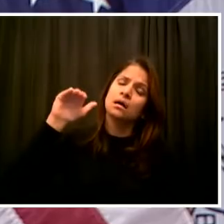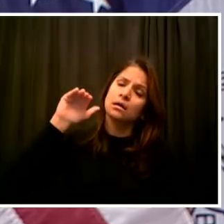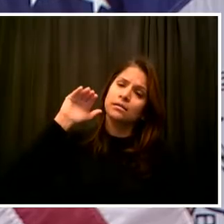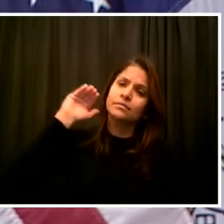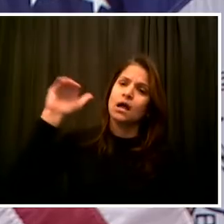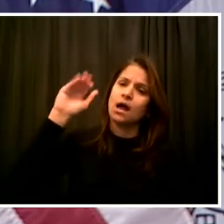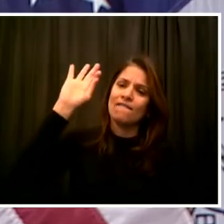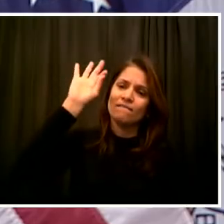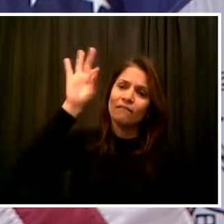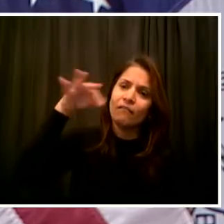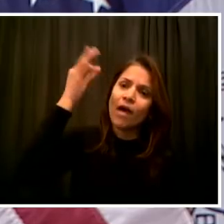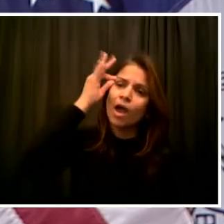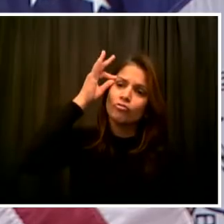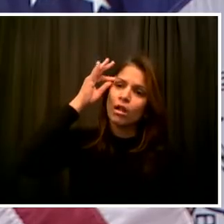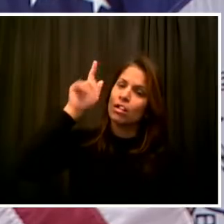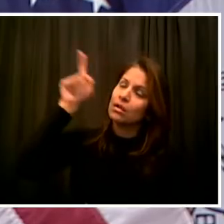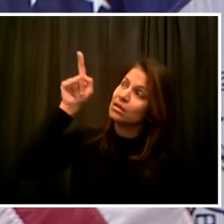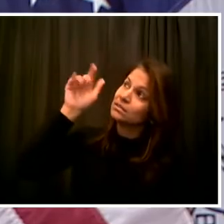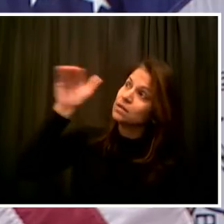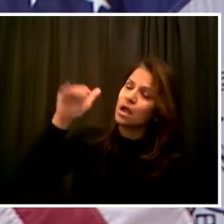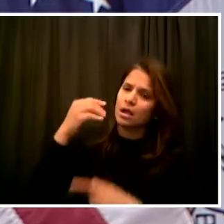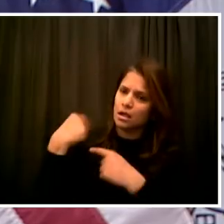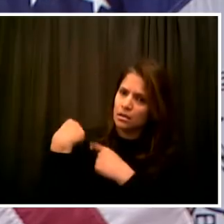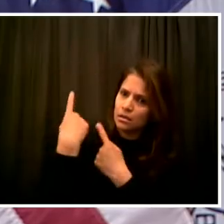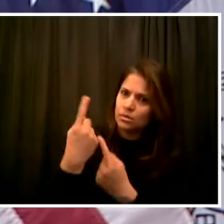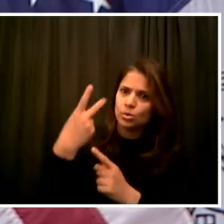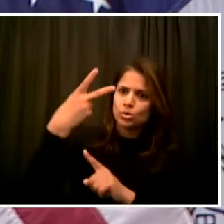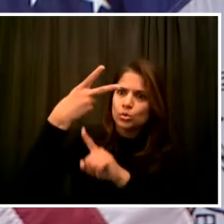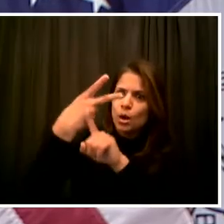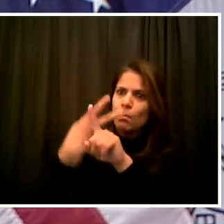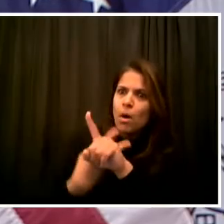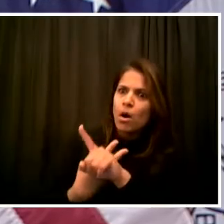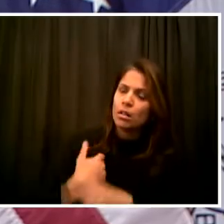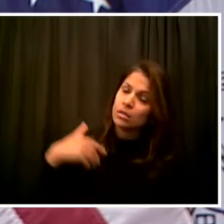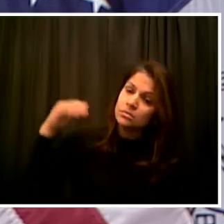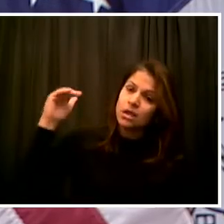HEALTH CARE PROFESSIONALS IN